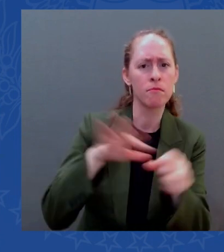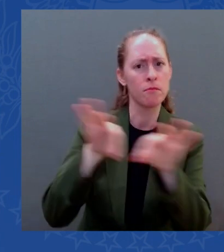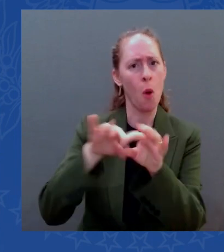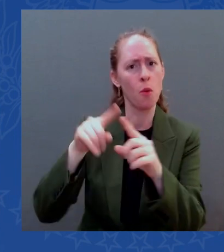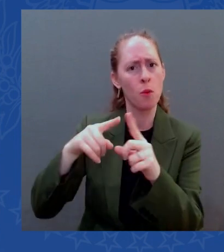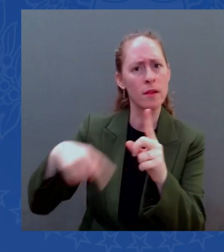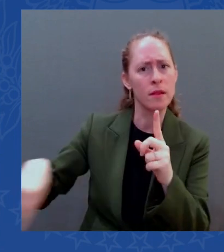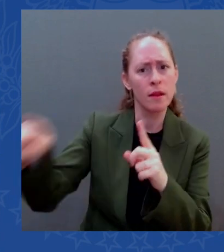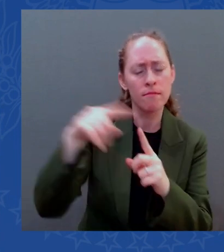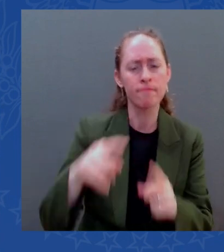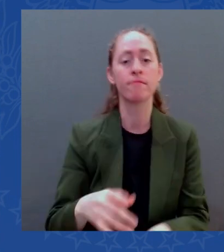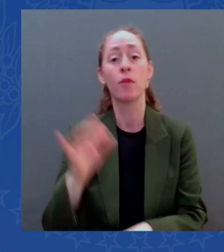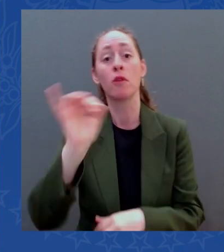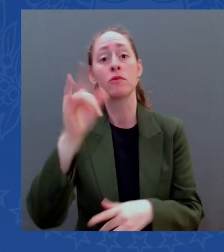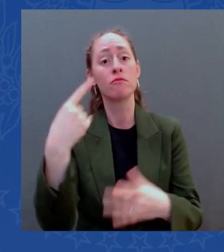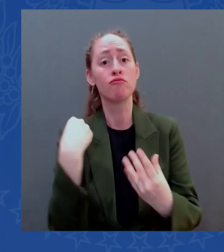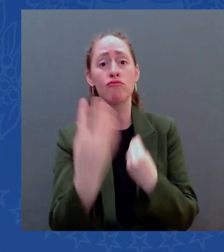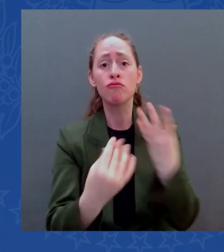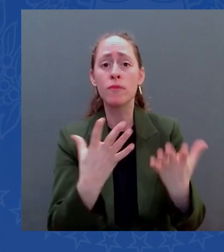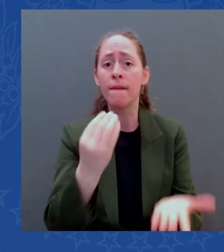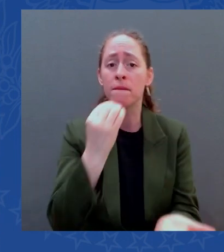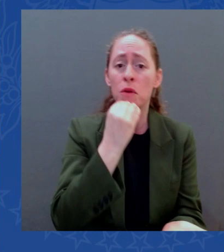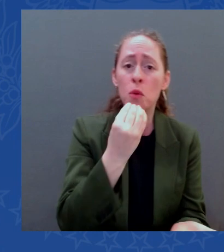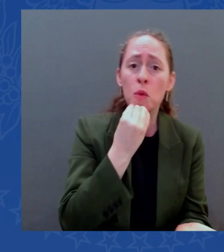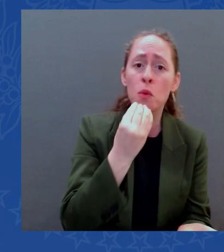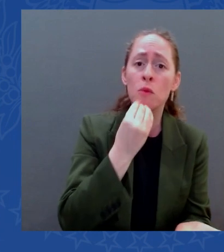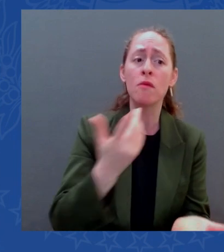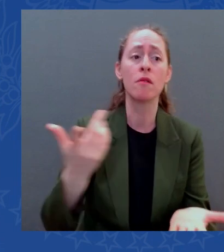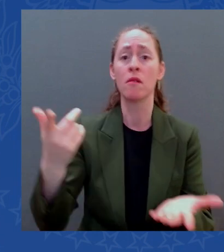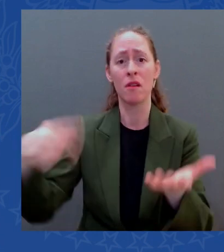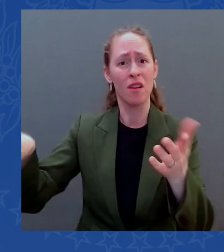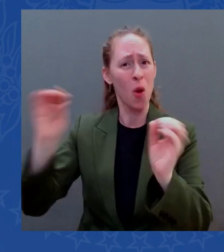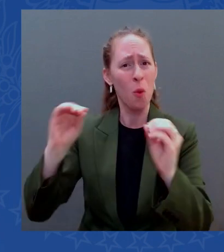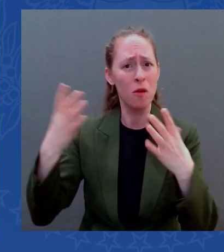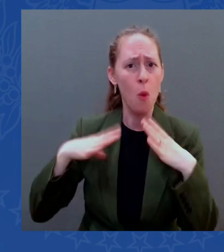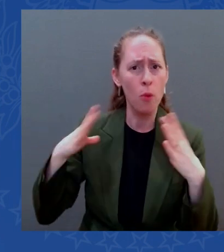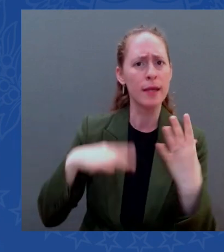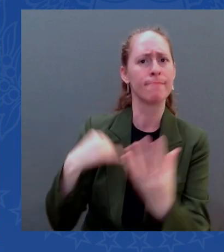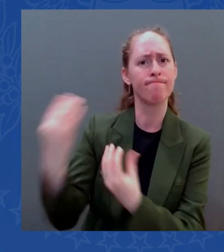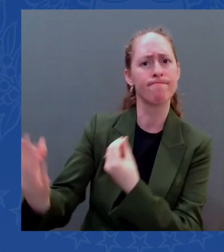Supported early education for youth mentorship programs. Lifting up local non-profits.